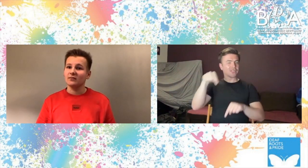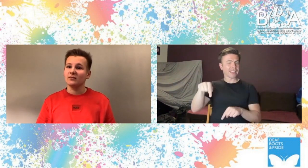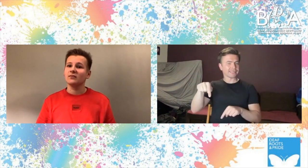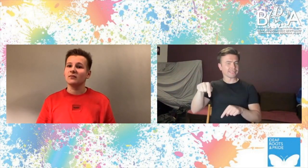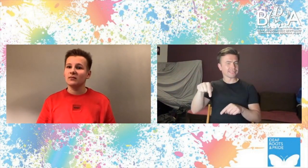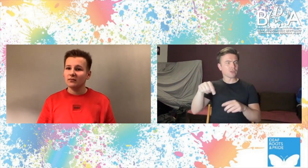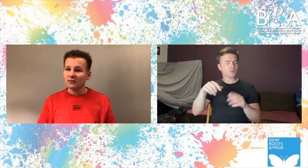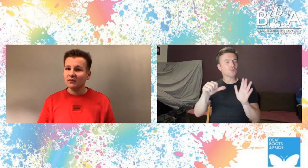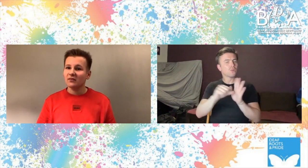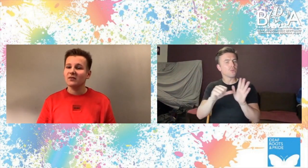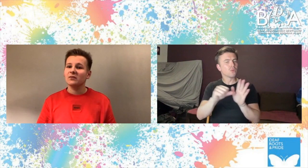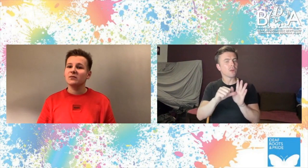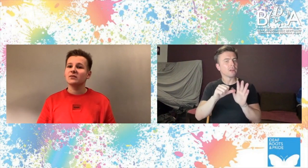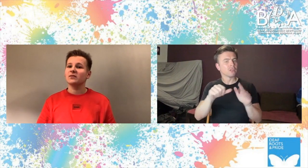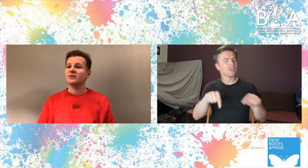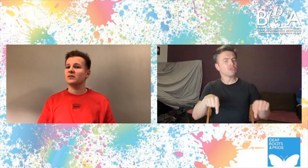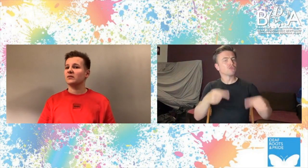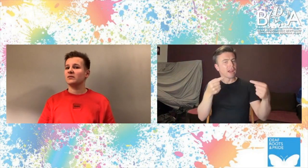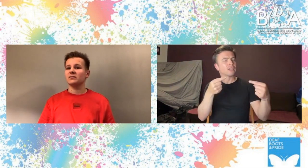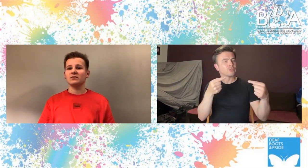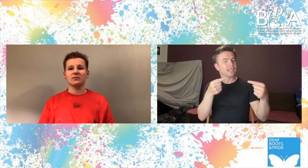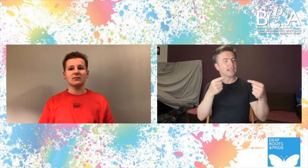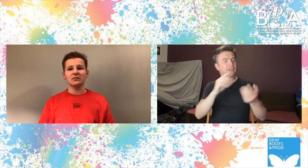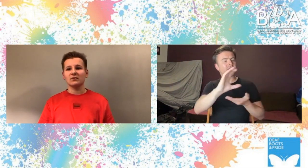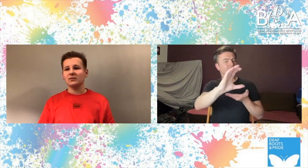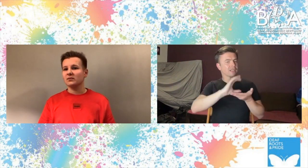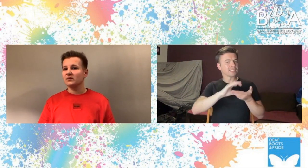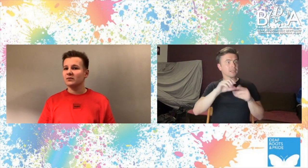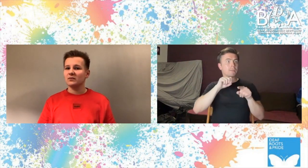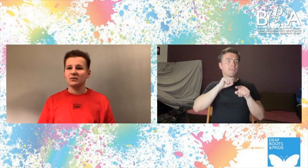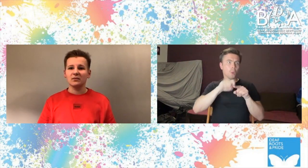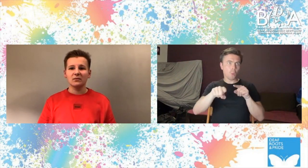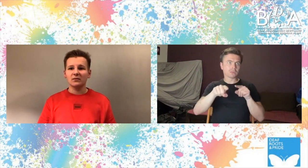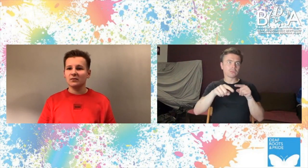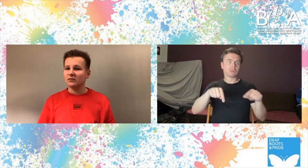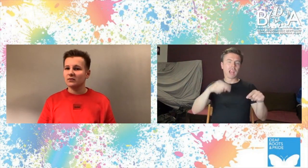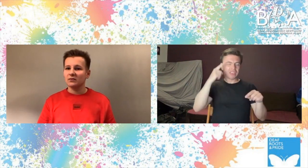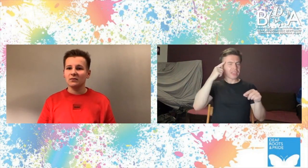get that funding, so it is pretty challenging. I think funding is probably the most